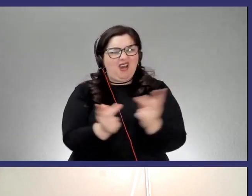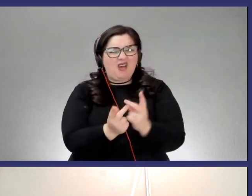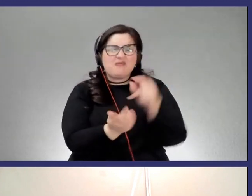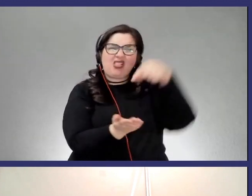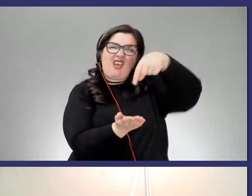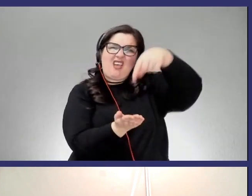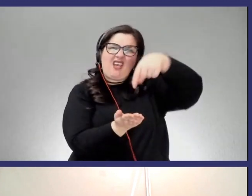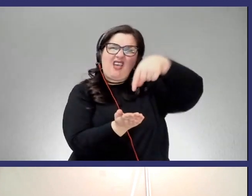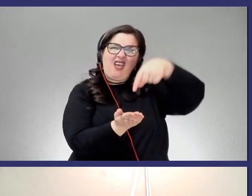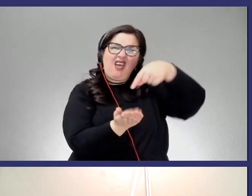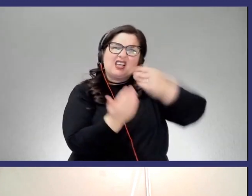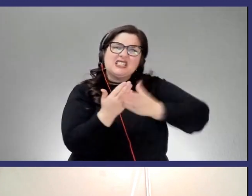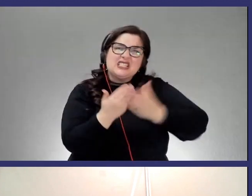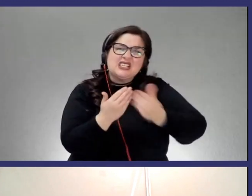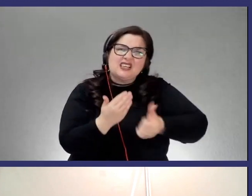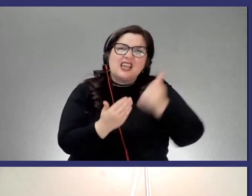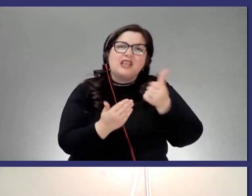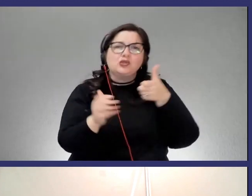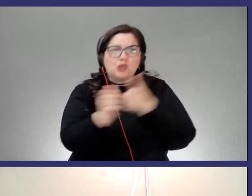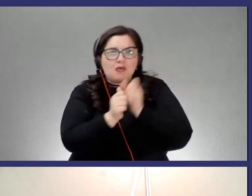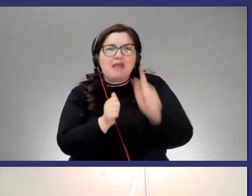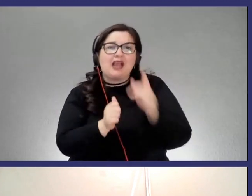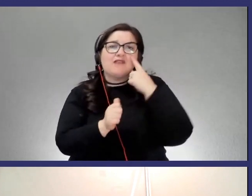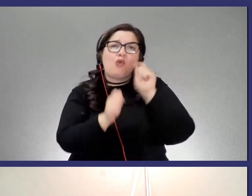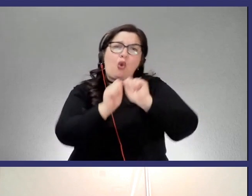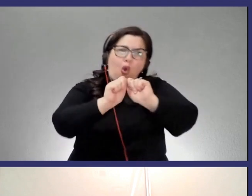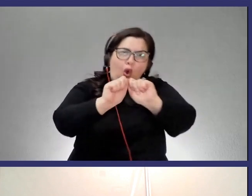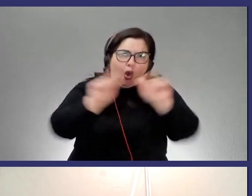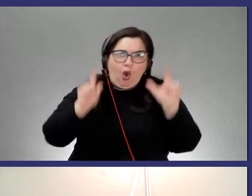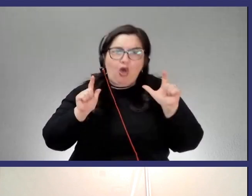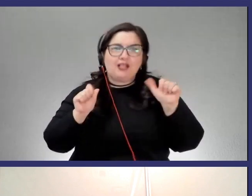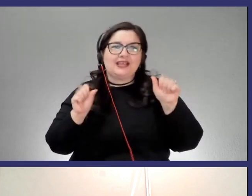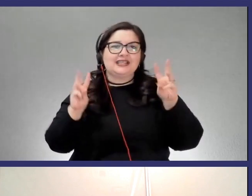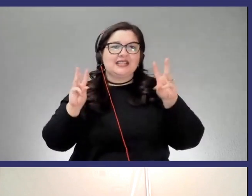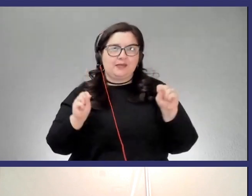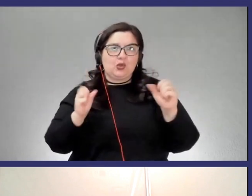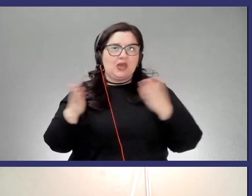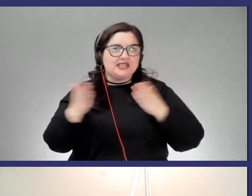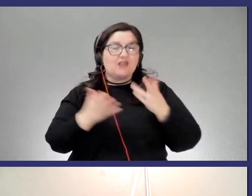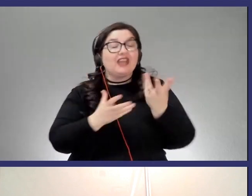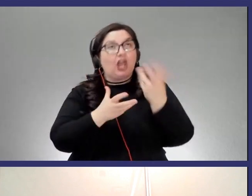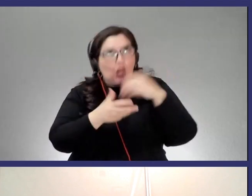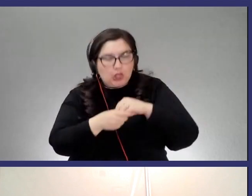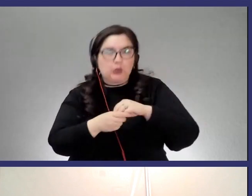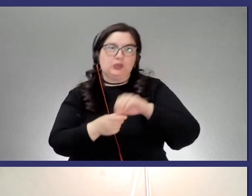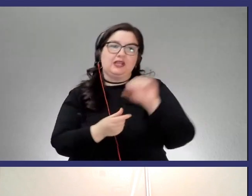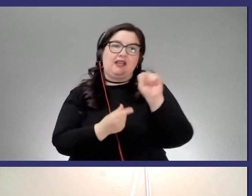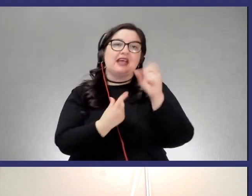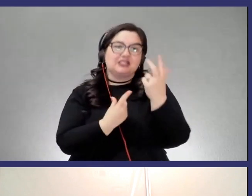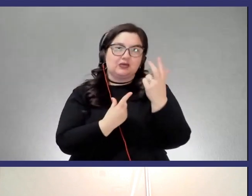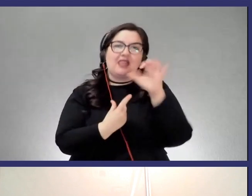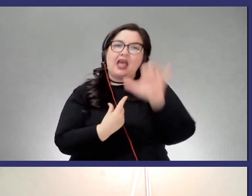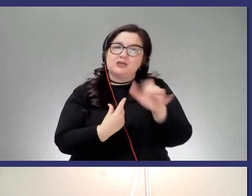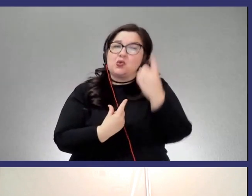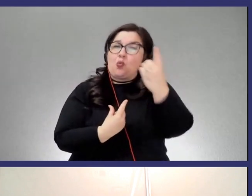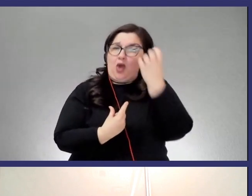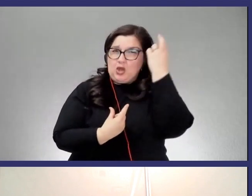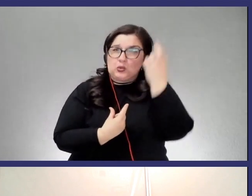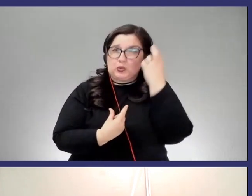to automate backups of all AWS services, including S3. That is one of the reasons why we launched it.